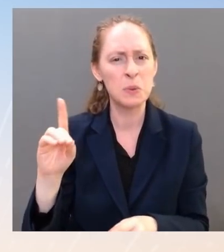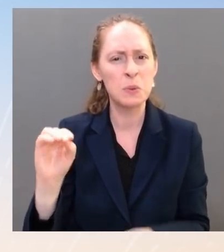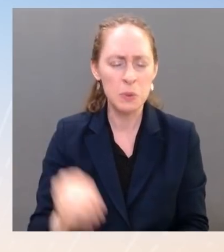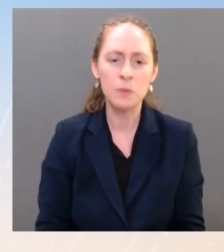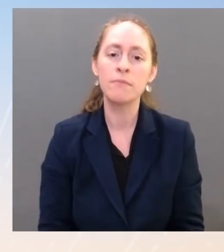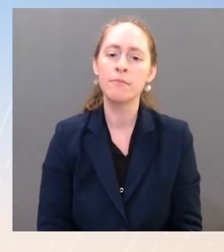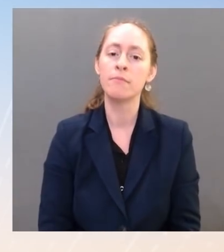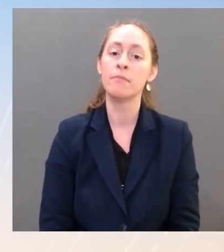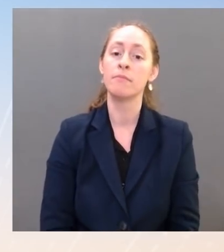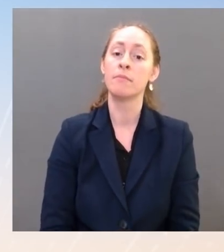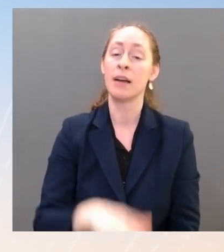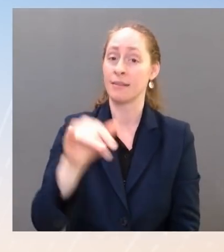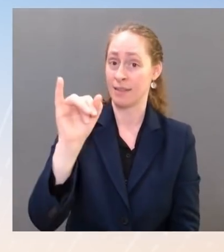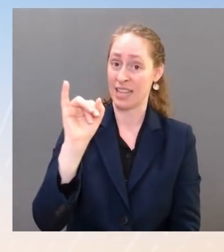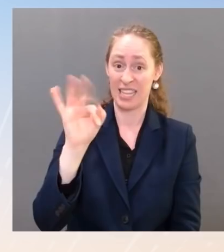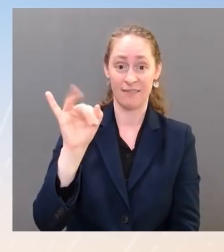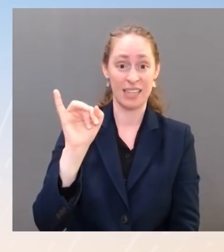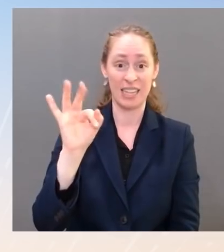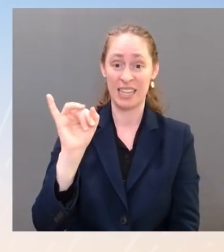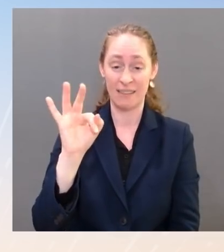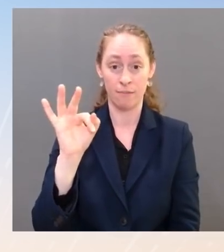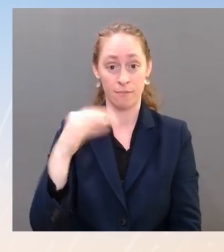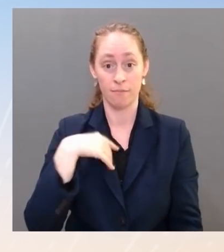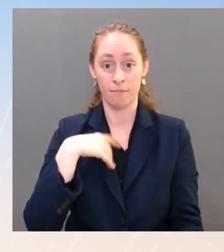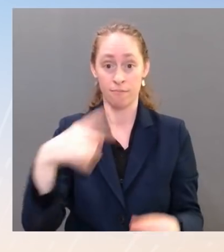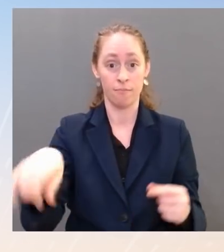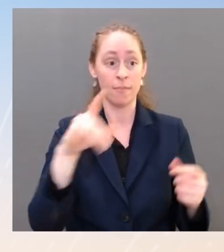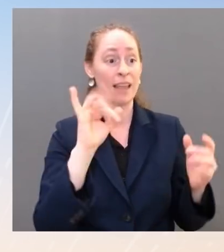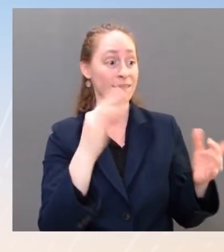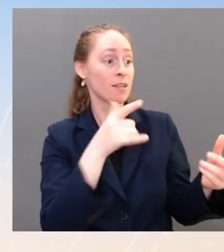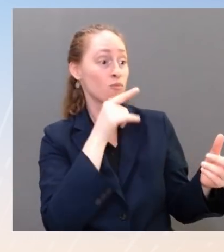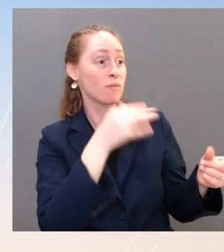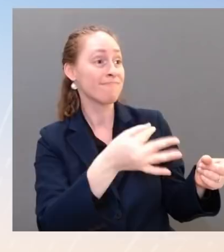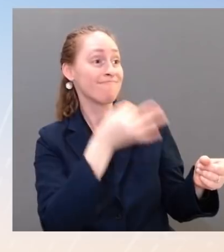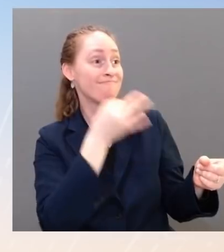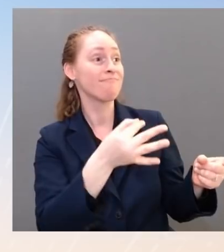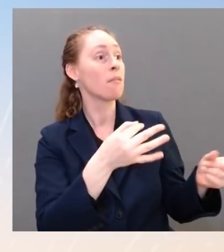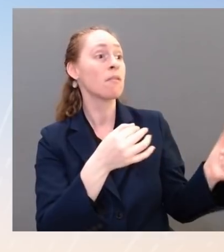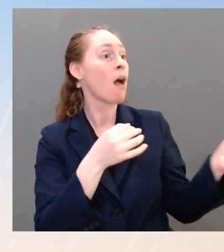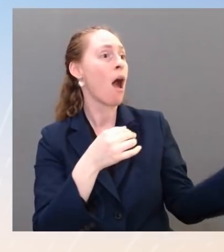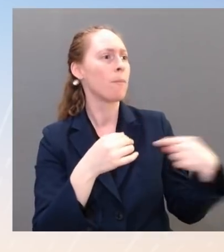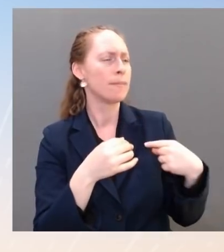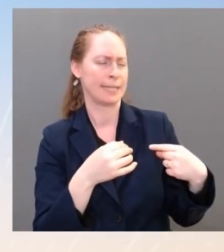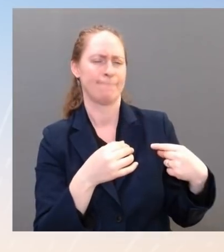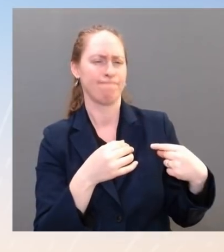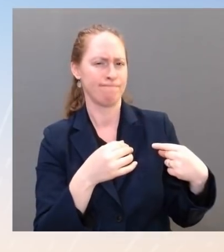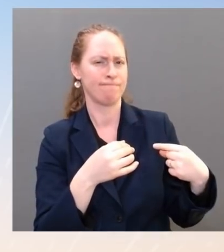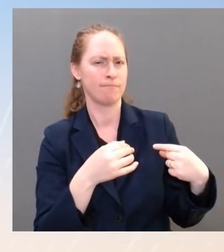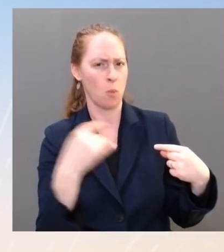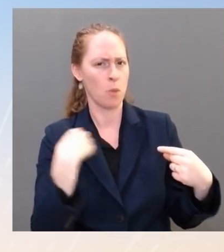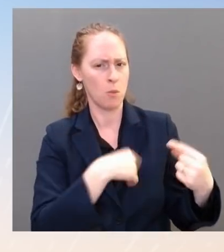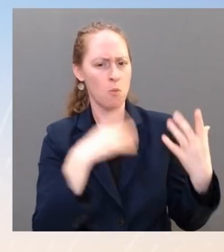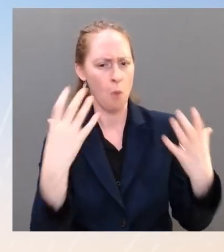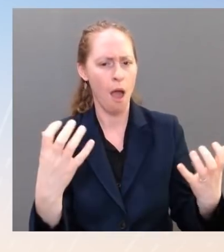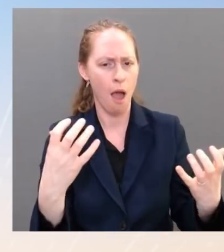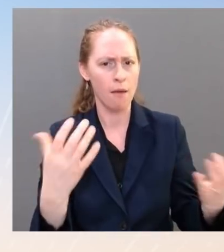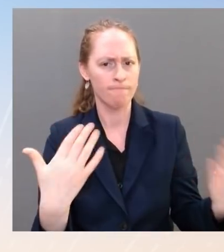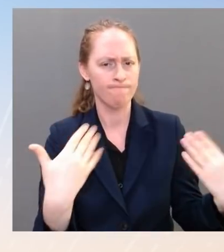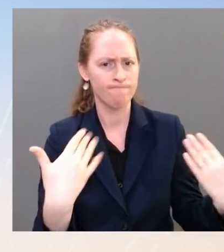The Press: Do you think any of the cost issues are threatening any of the projects? Secretary Buttigieg: Well, you know, certainly that creates an additional pressure, and it's something that we're going to need